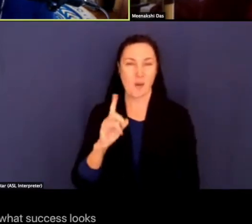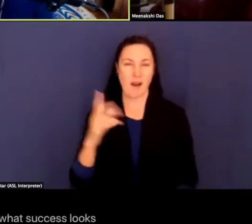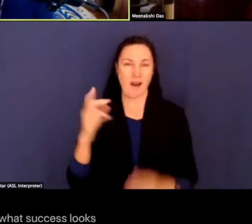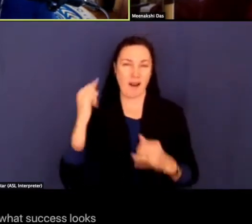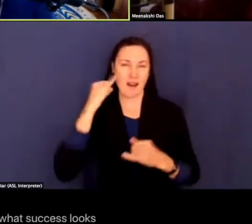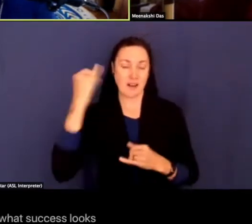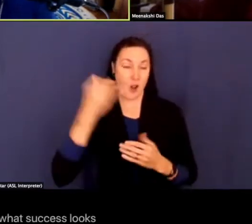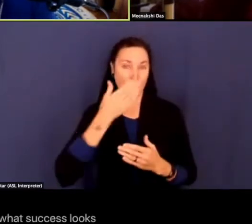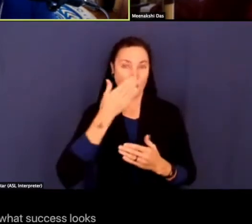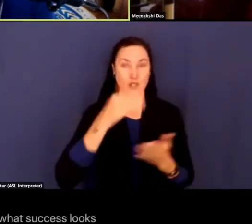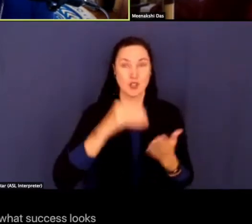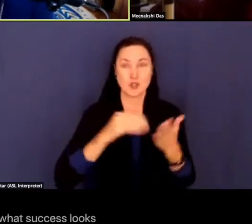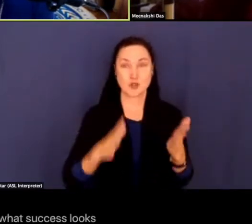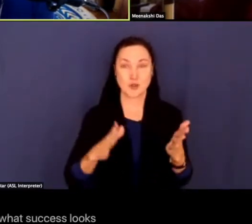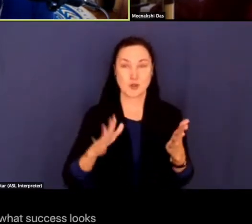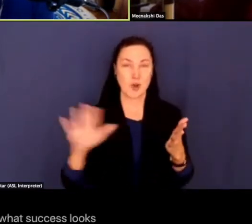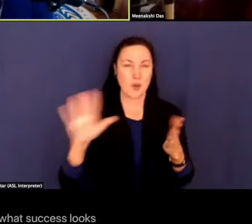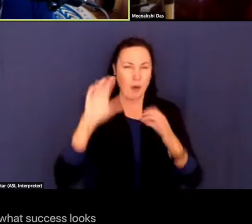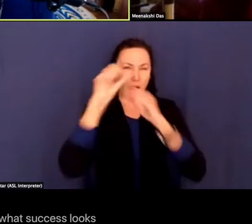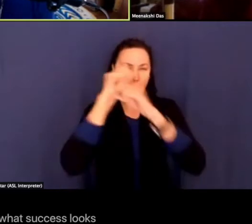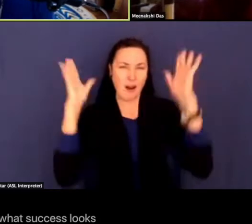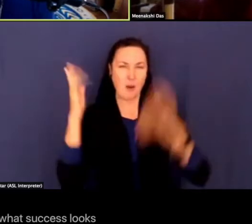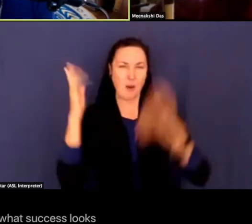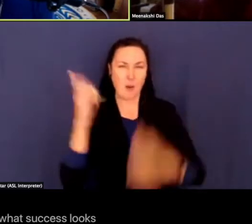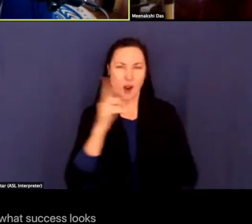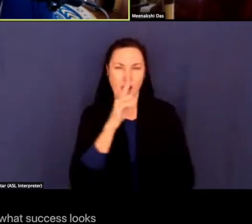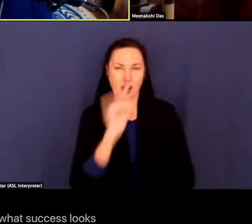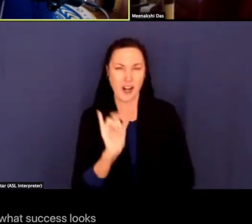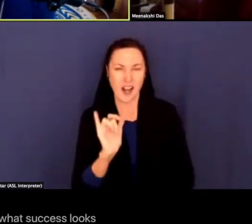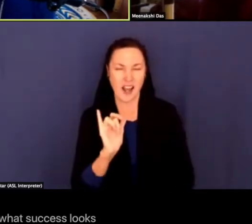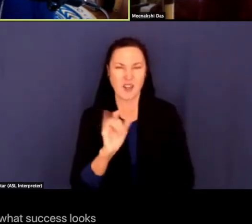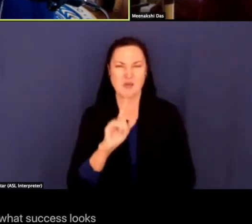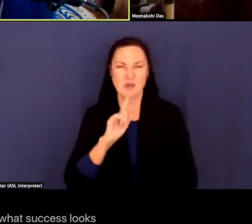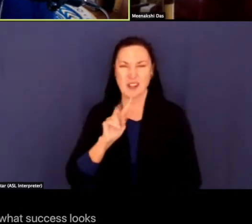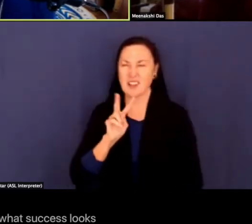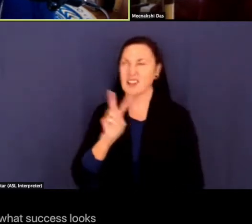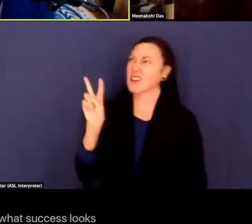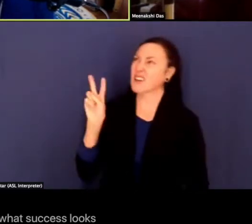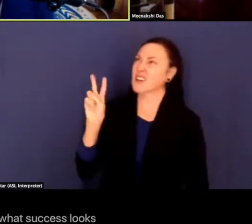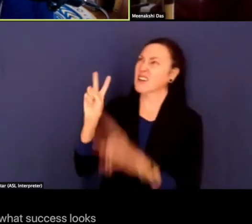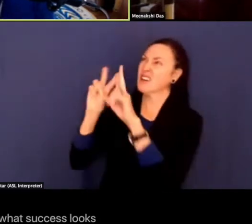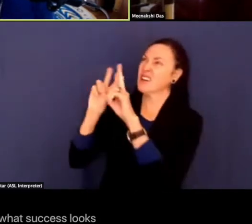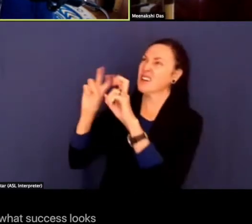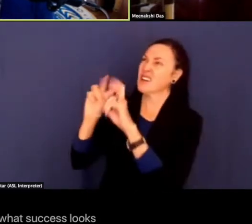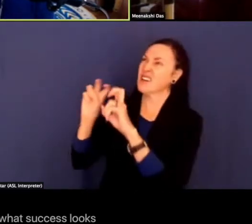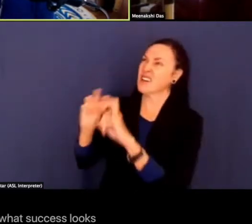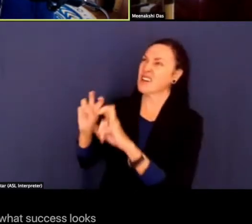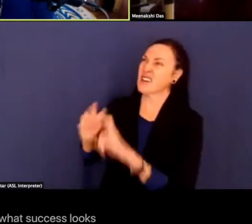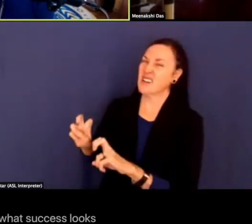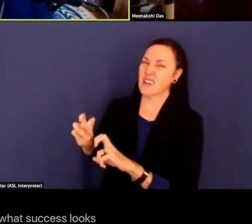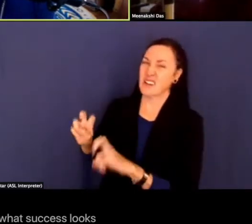about how many of those things are actually necessary. So when I was mentioning earlier,